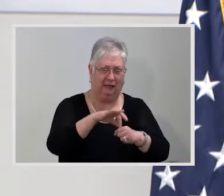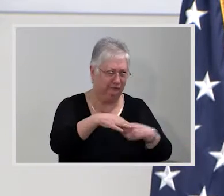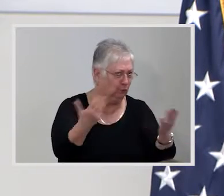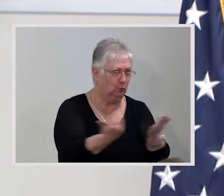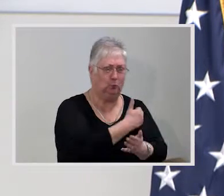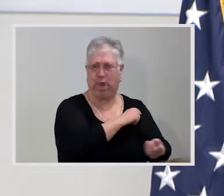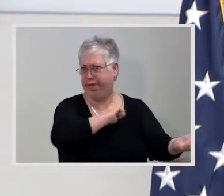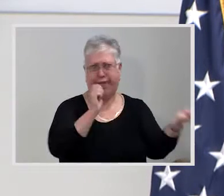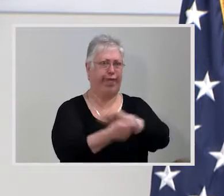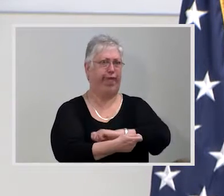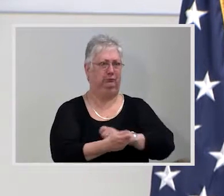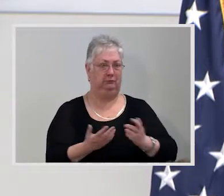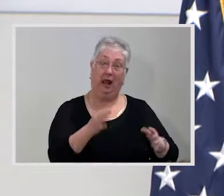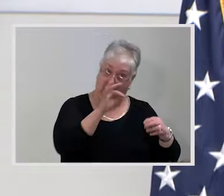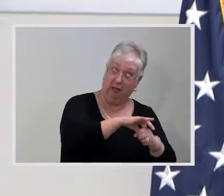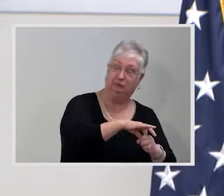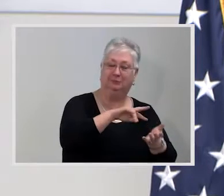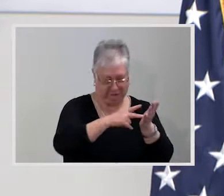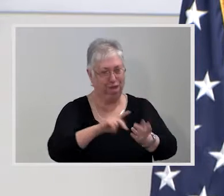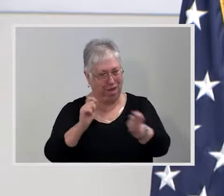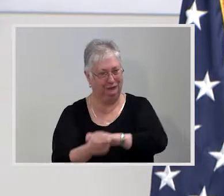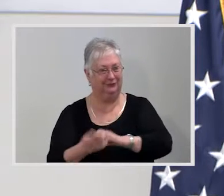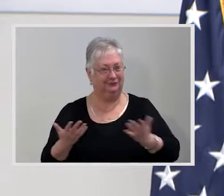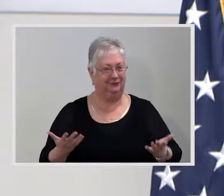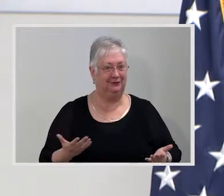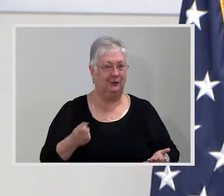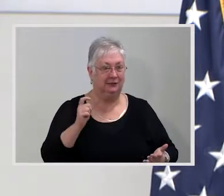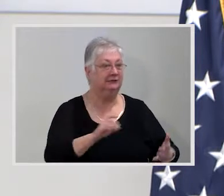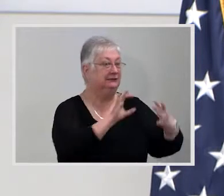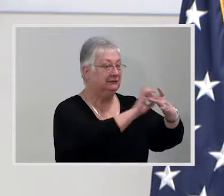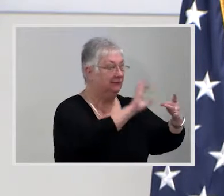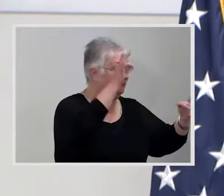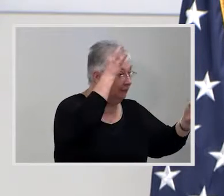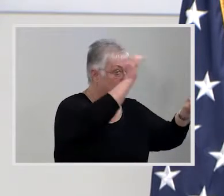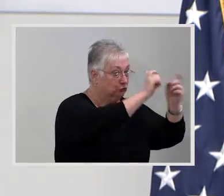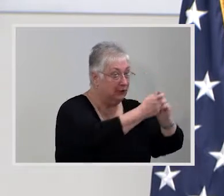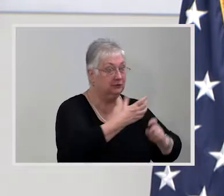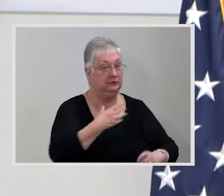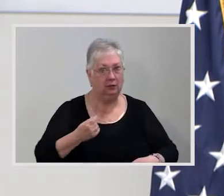SO WE'RE BE DISCUSSING A LITTLE BIT ABOUT HOW WE INVEST IN,